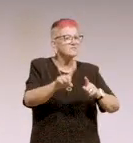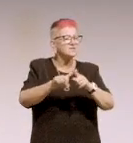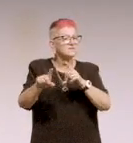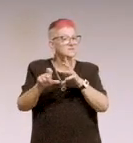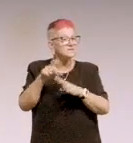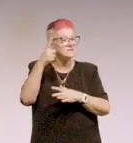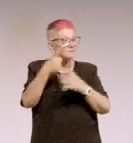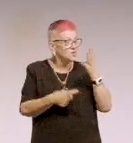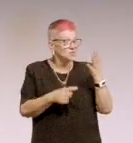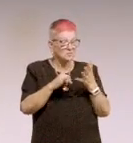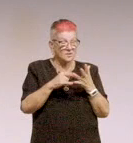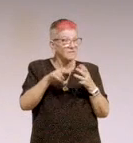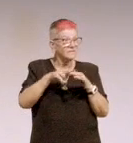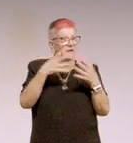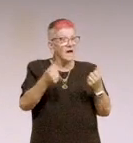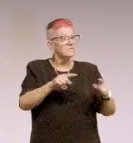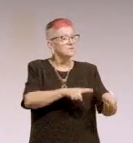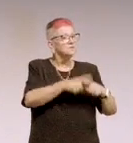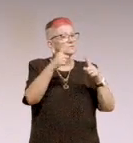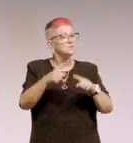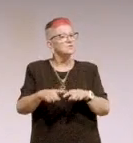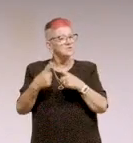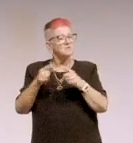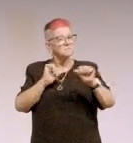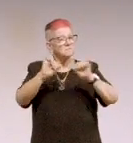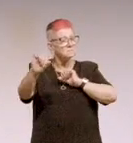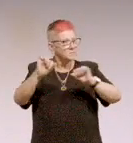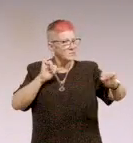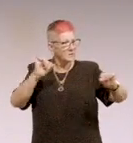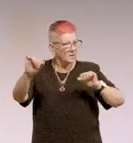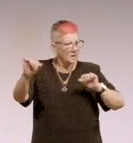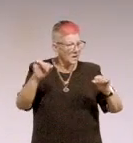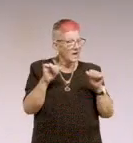If you have different kinds of disabilities, the best part of